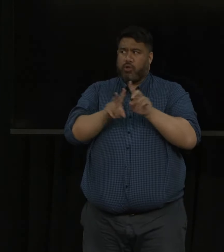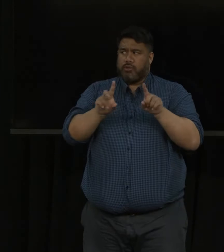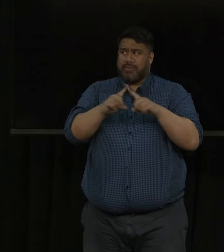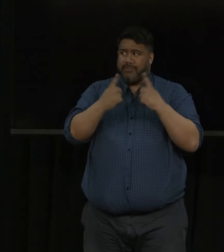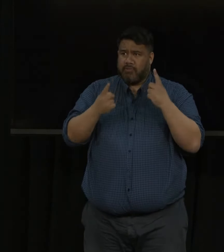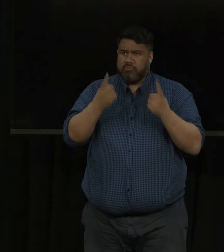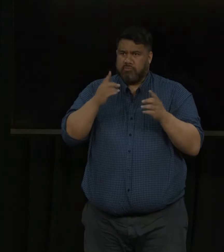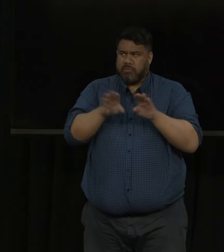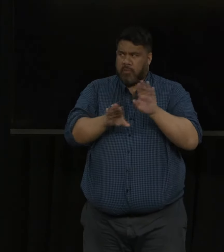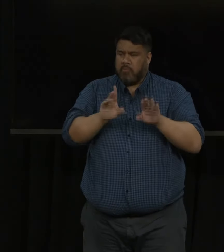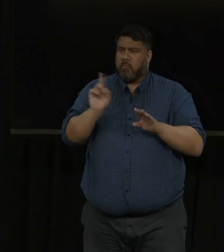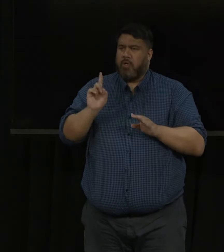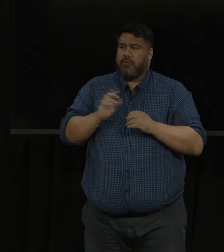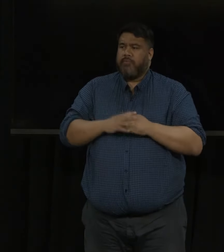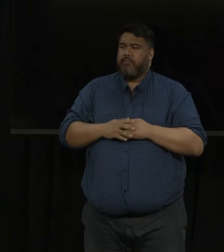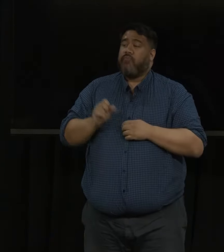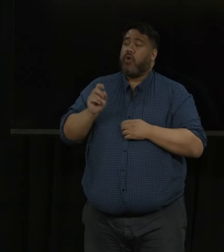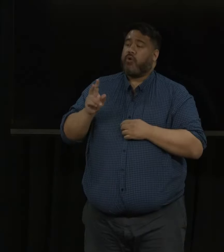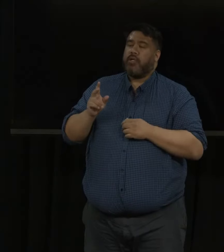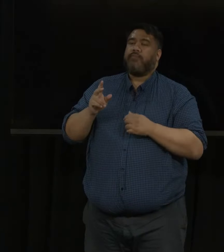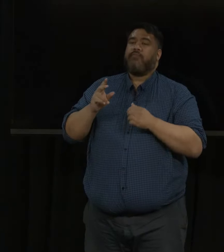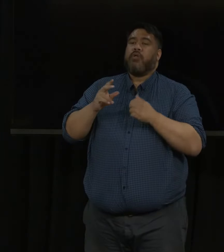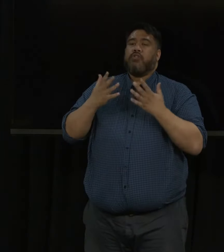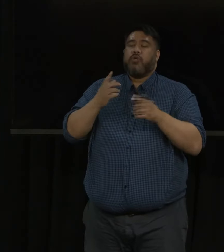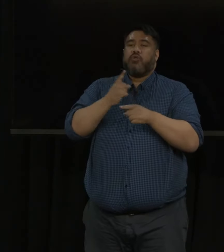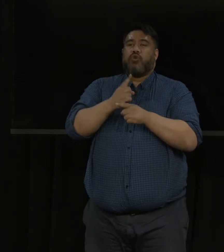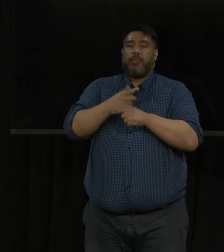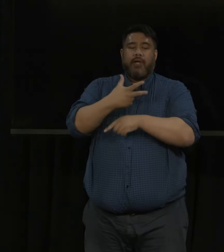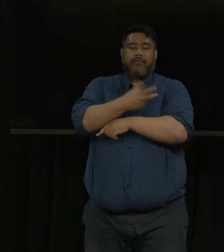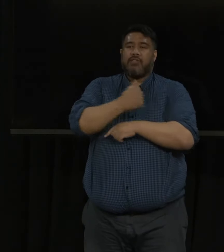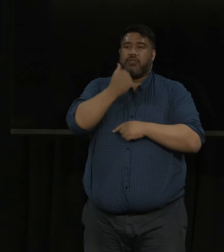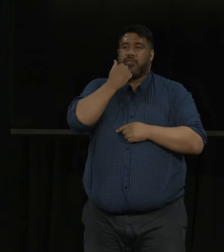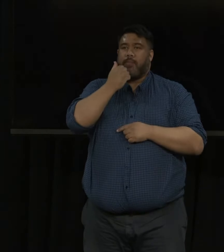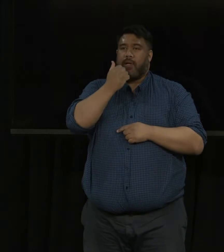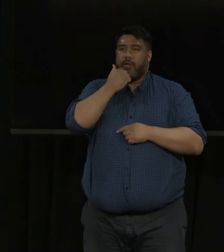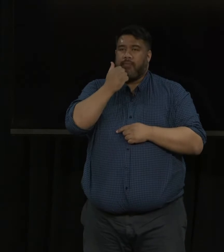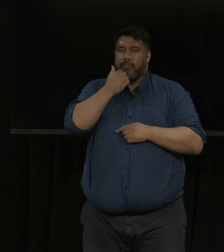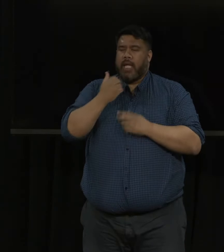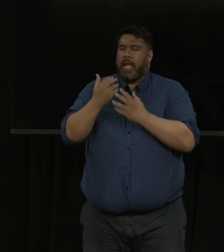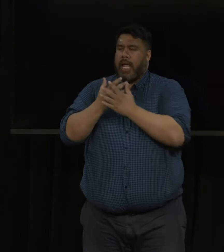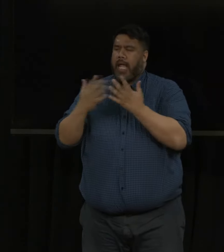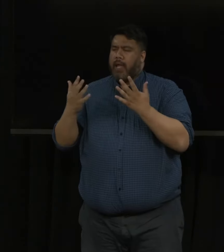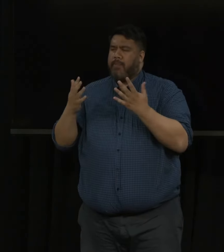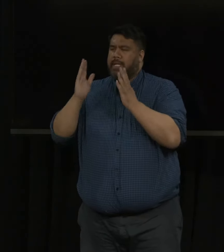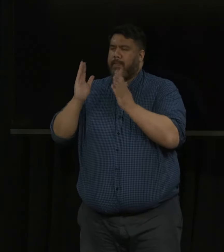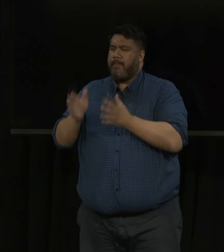explain the difference between level II and level III?